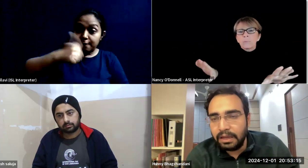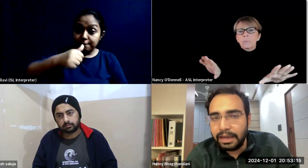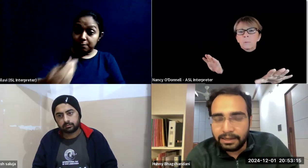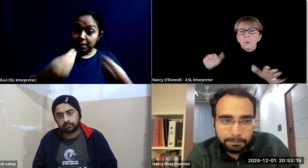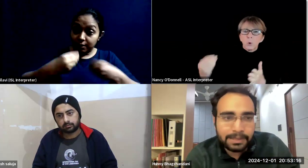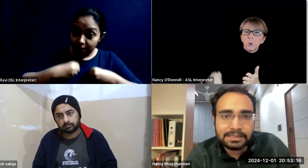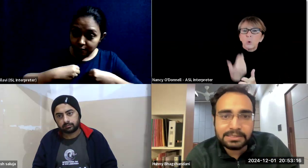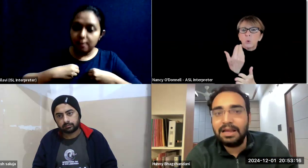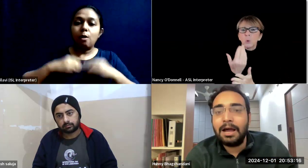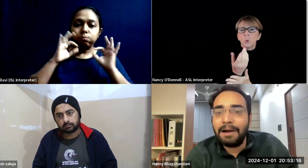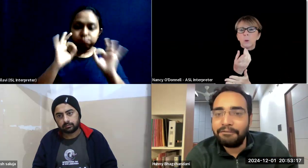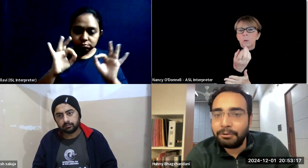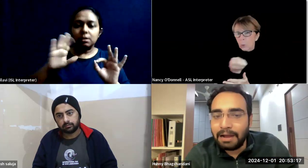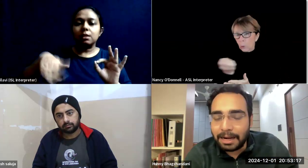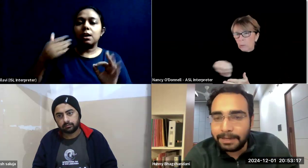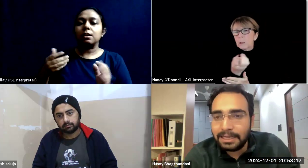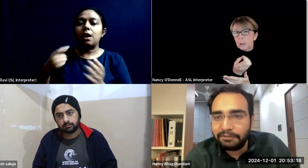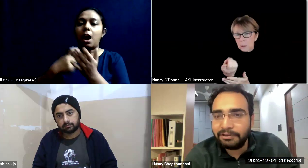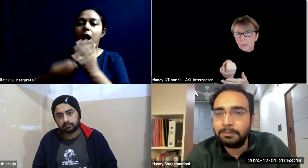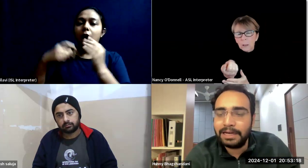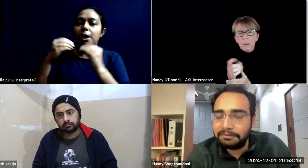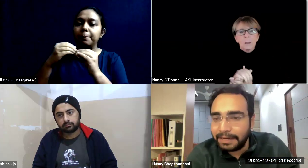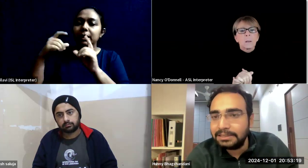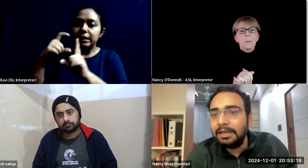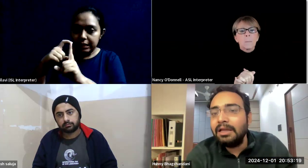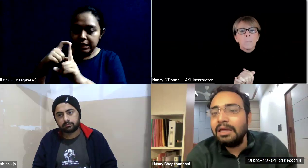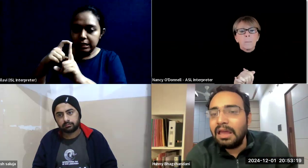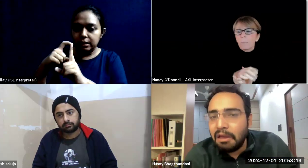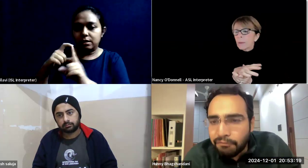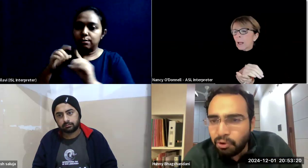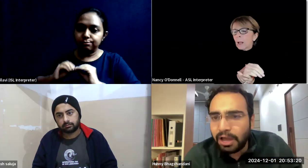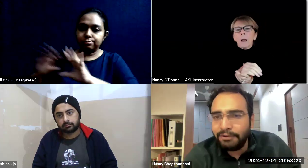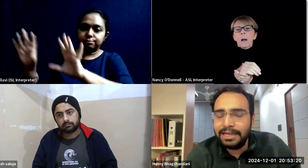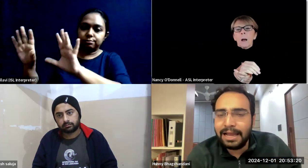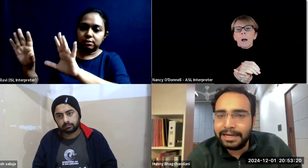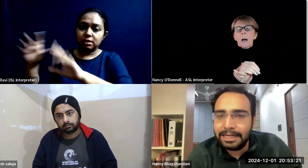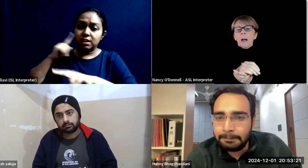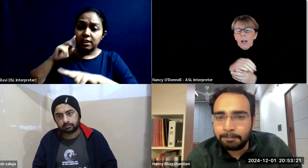And plus, apart from RBD, refreshable braille device, if you have any idea